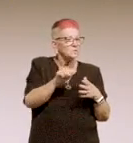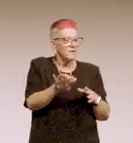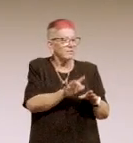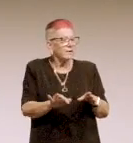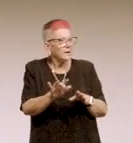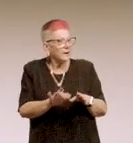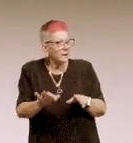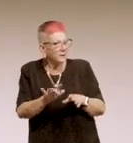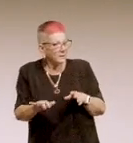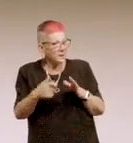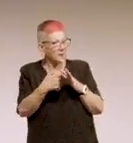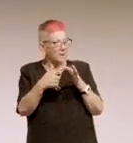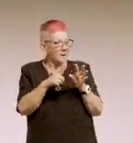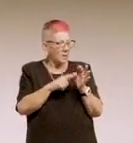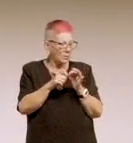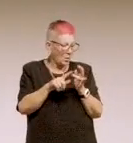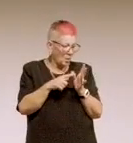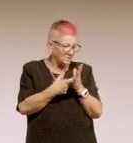This is it for me today.